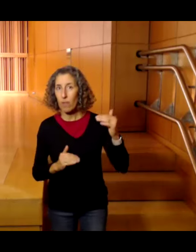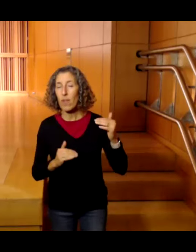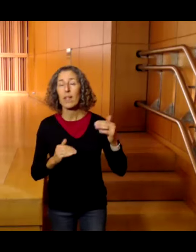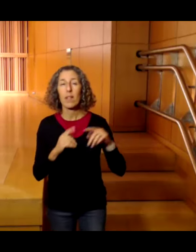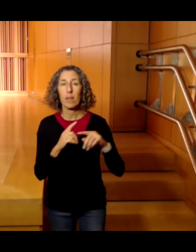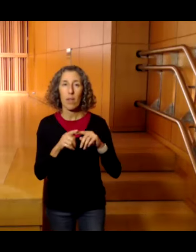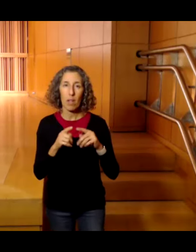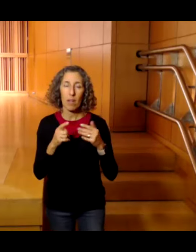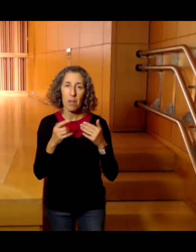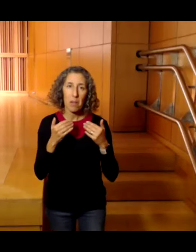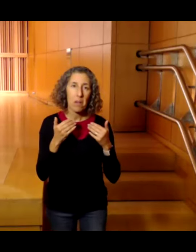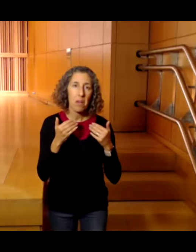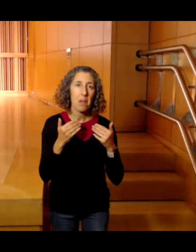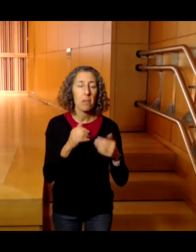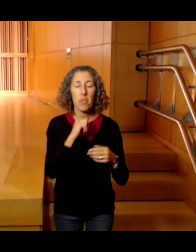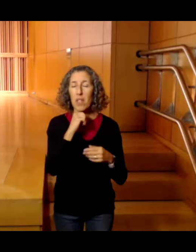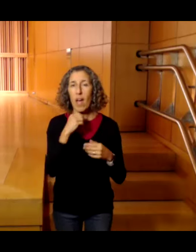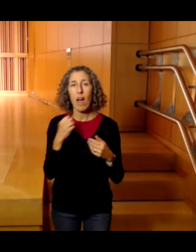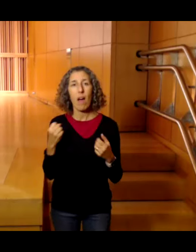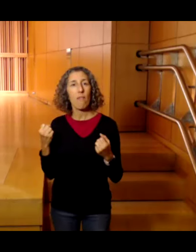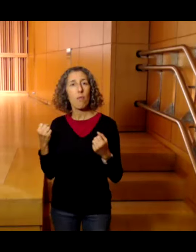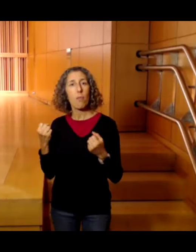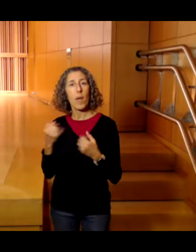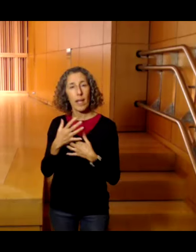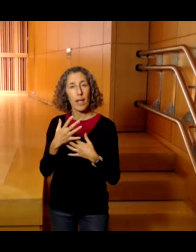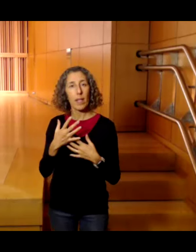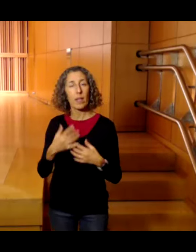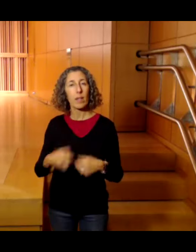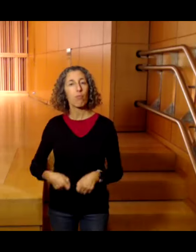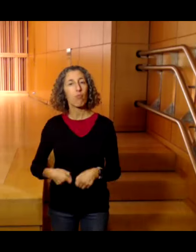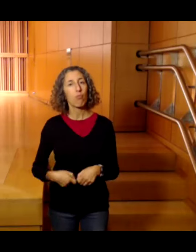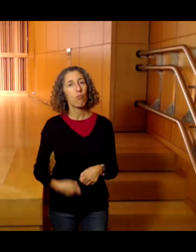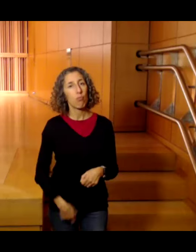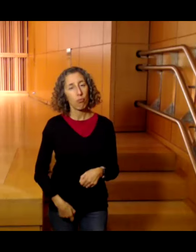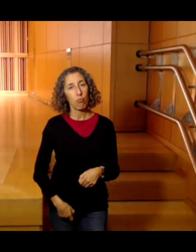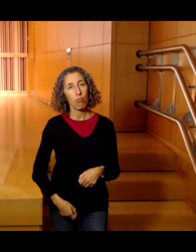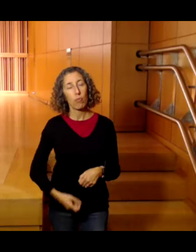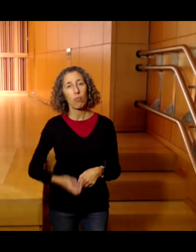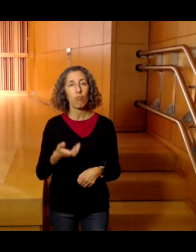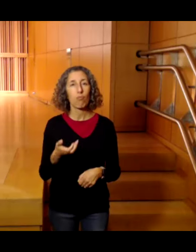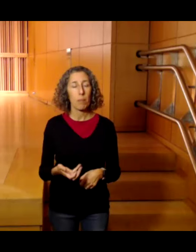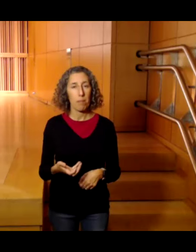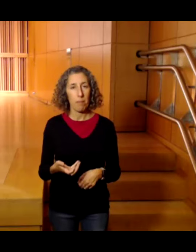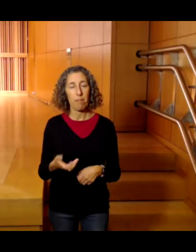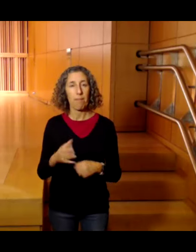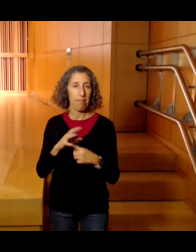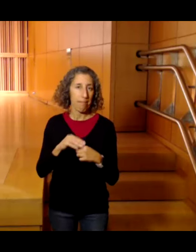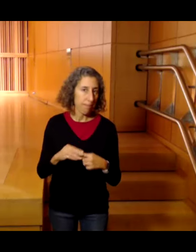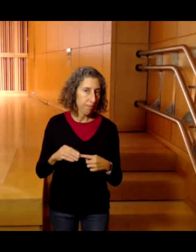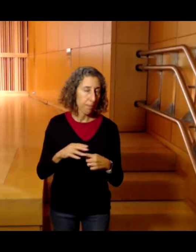And I was not afraid, when he opened my trousers and took out my cock. And kissed it, and sucked it, and put his tongue down my throat again.